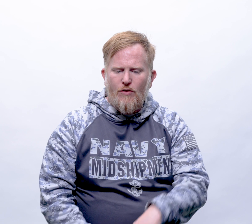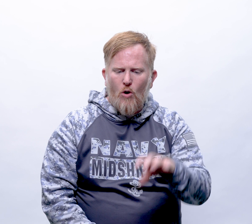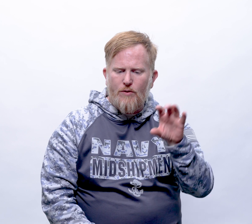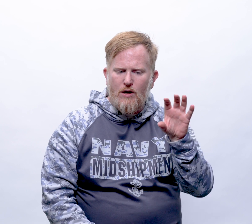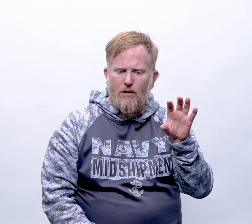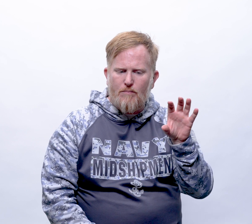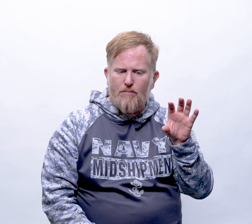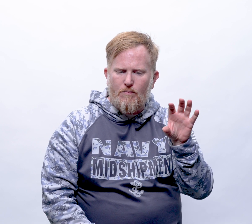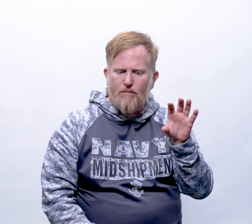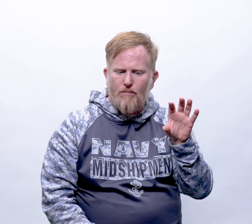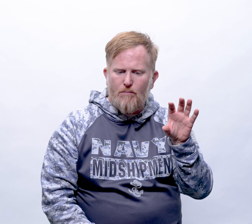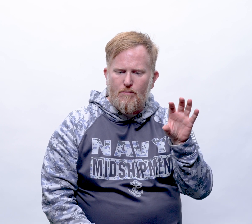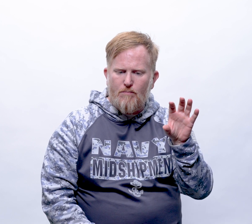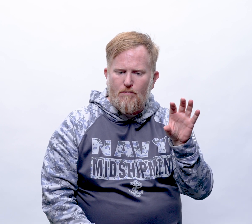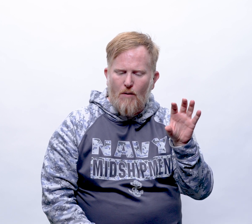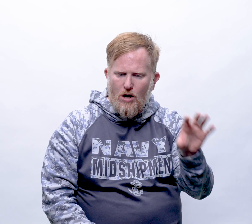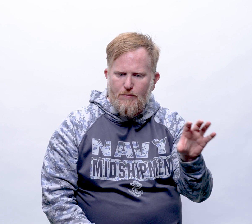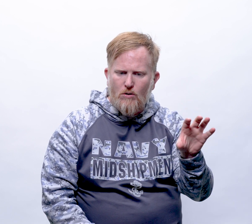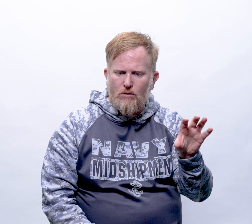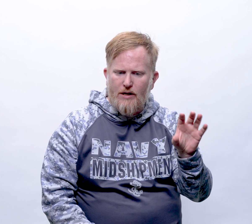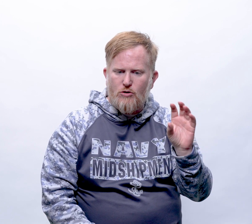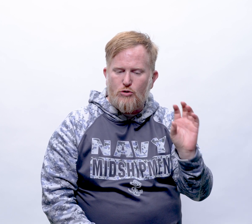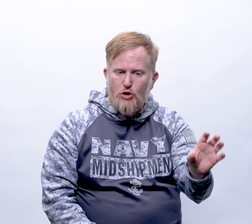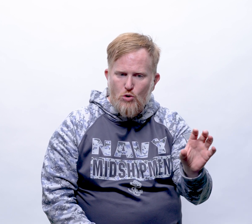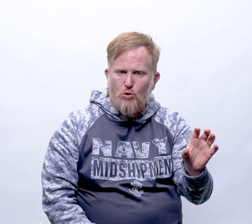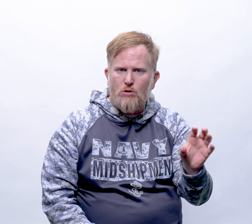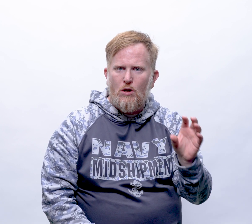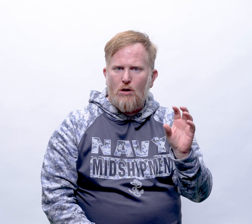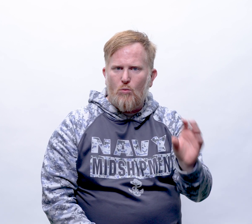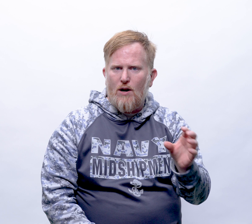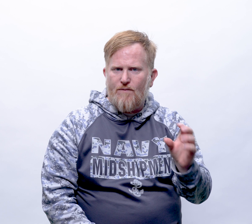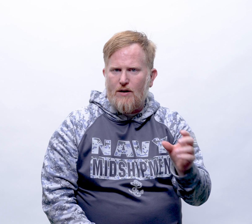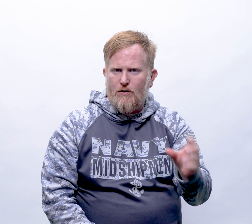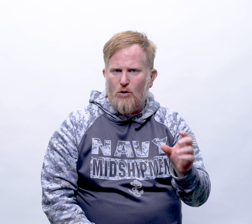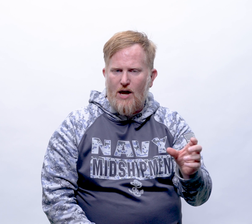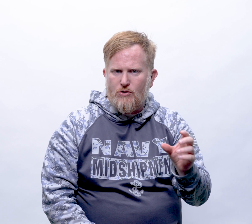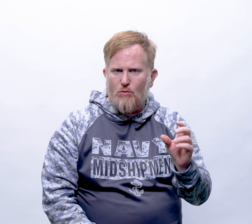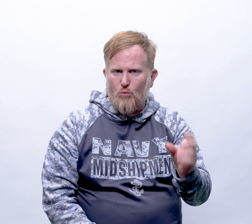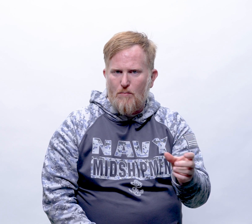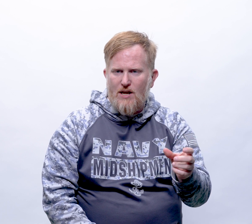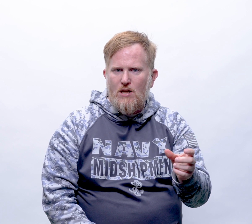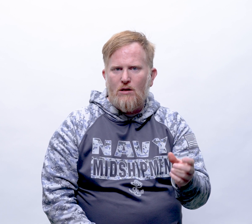even though the hospital gets to choose what effective communication will be,